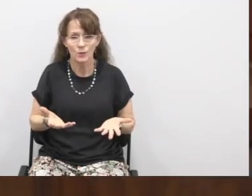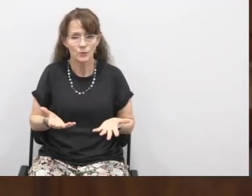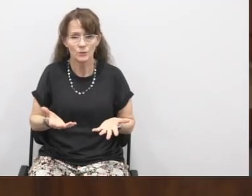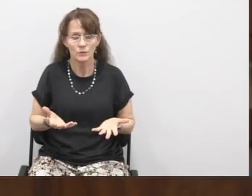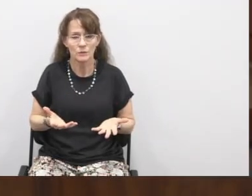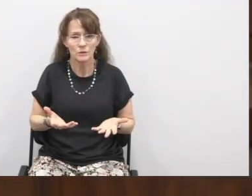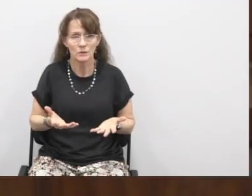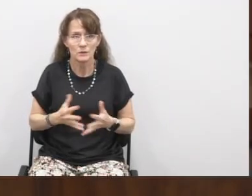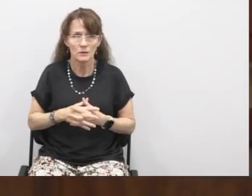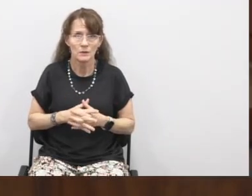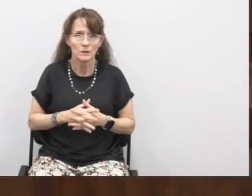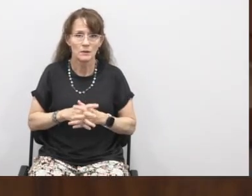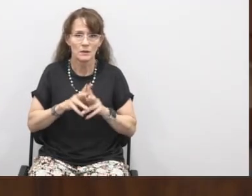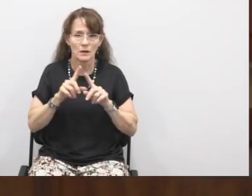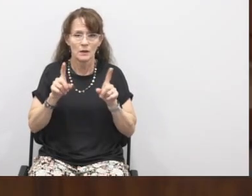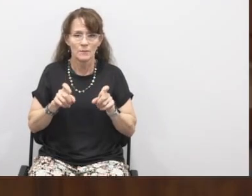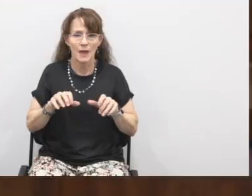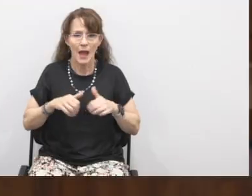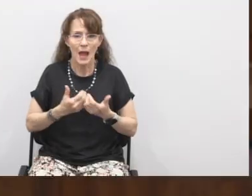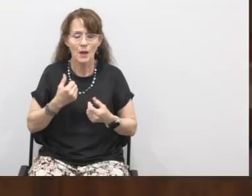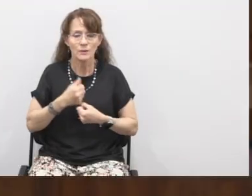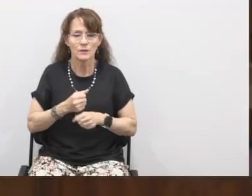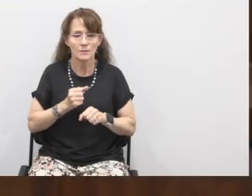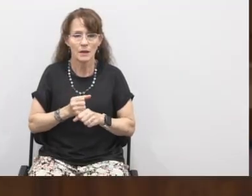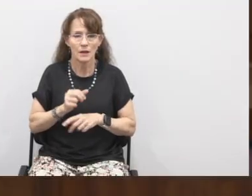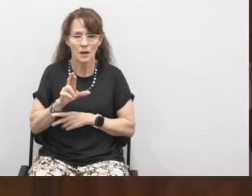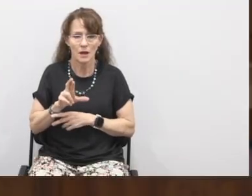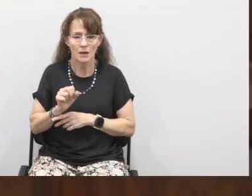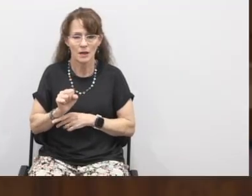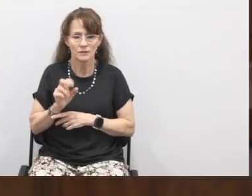I guess the question is how do we make the RSVP experience